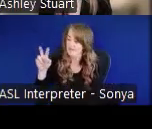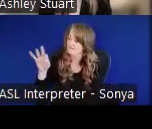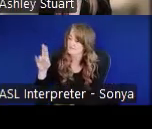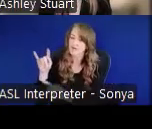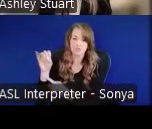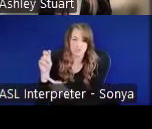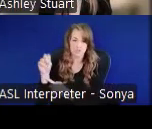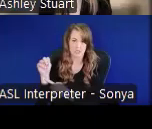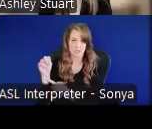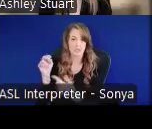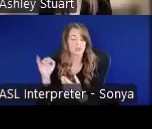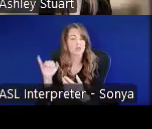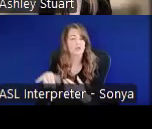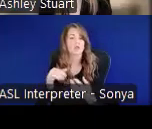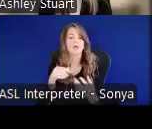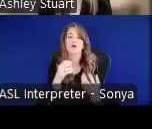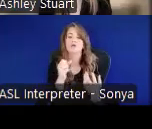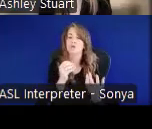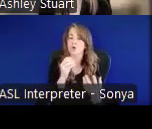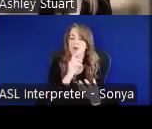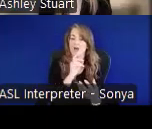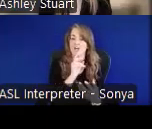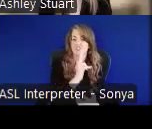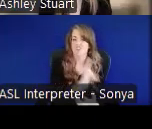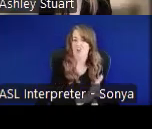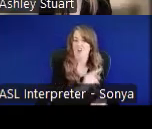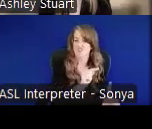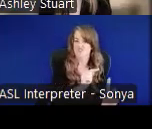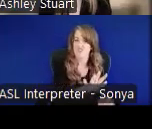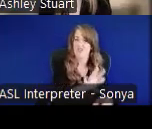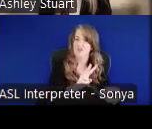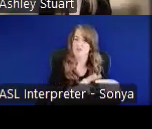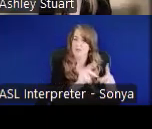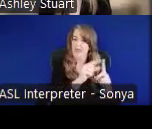significantly associated with their acquisition of inhibitory